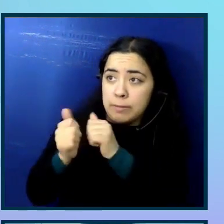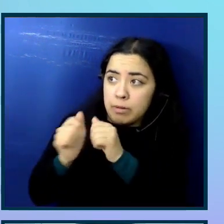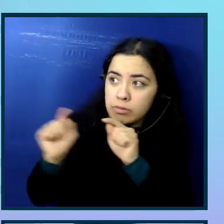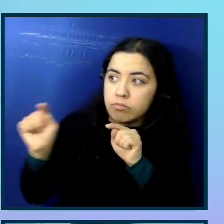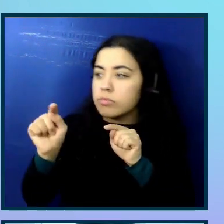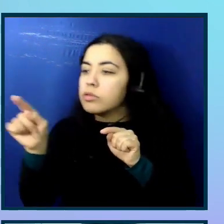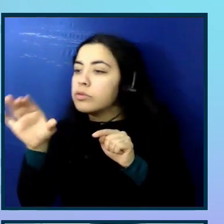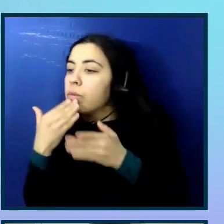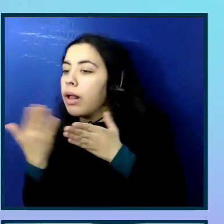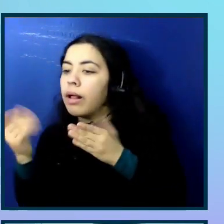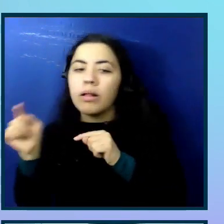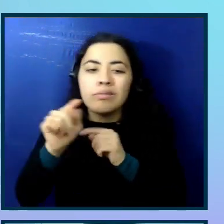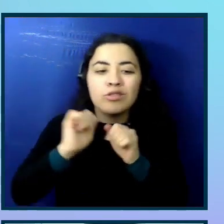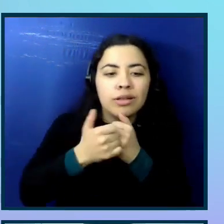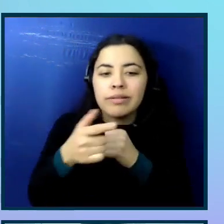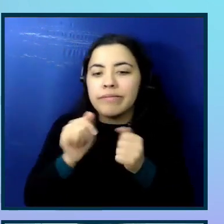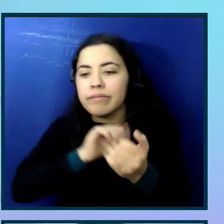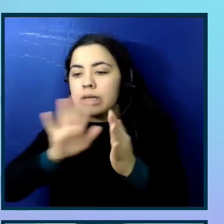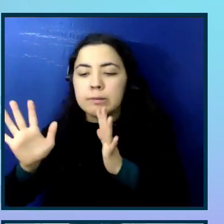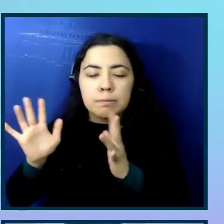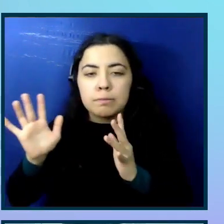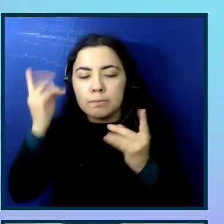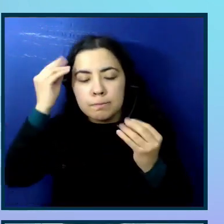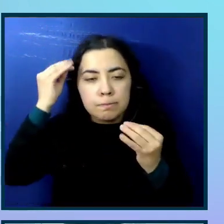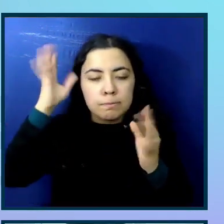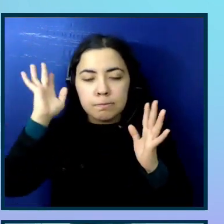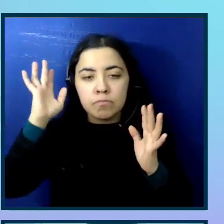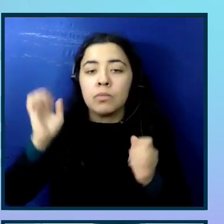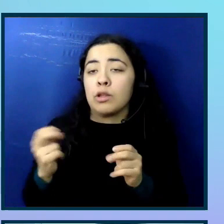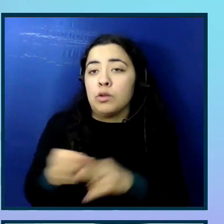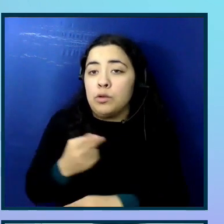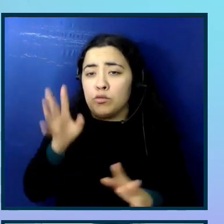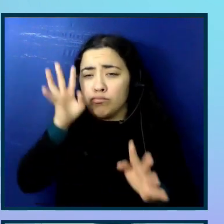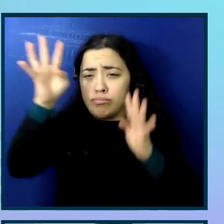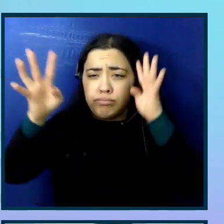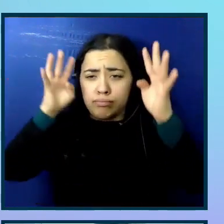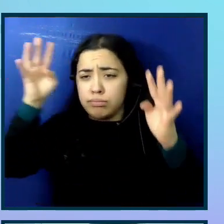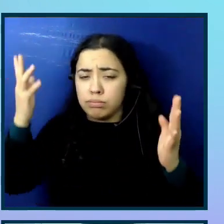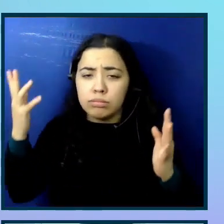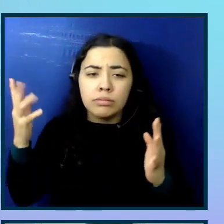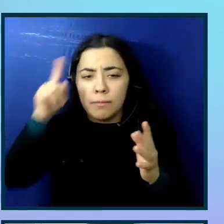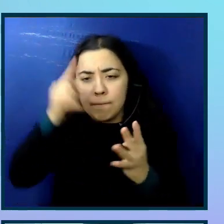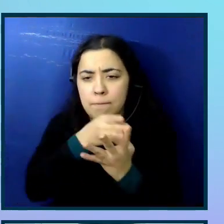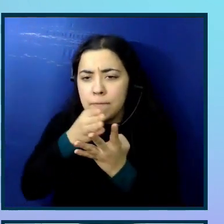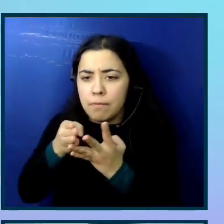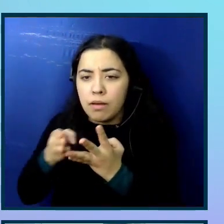what challenges our competitors face? We can also use really creative methodologies like co-design